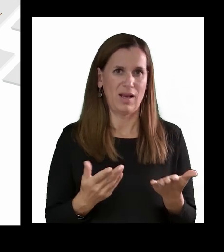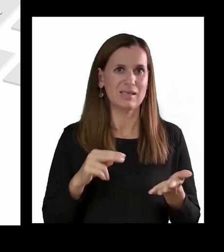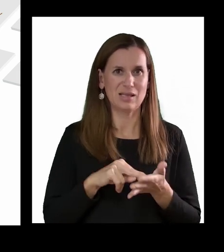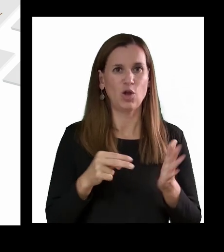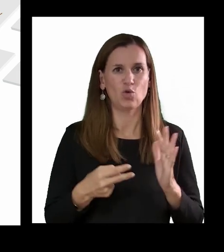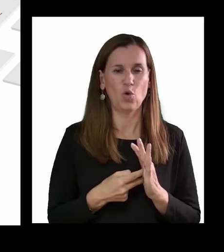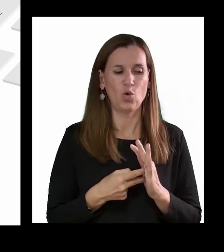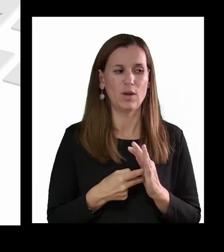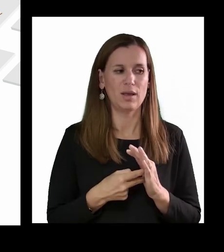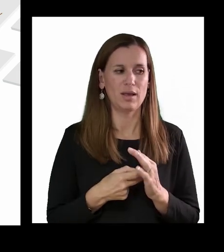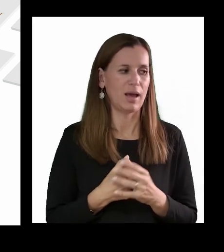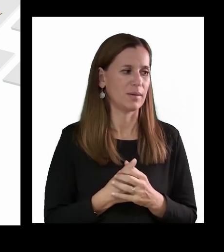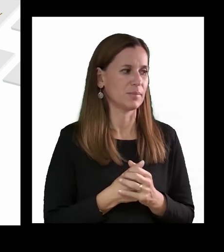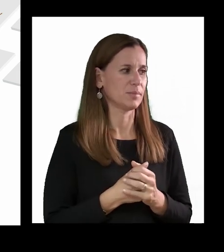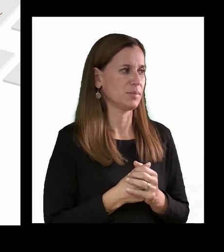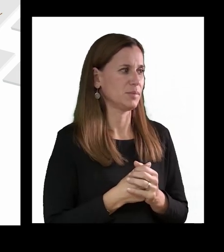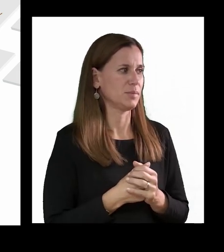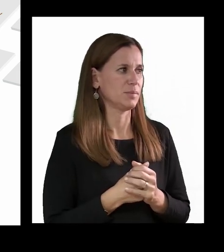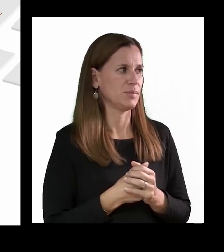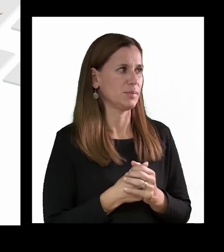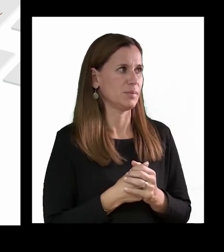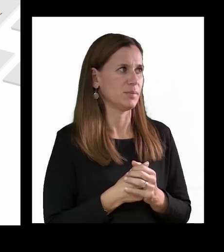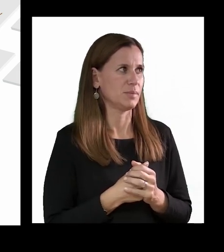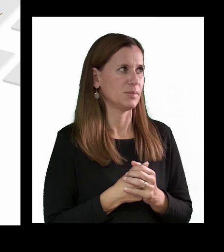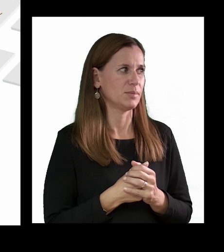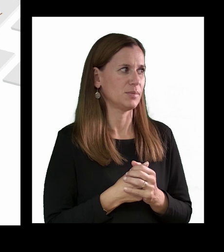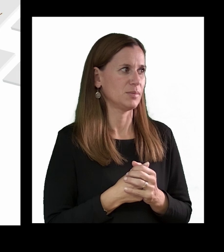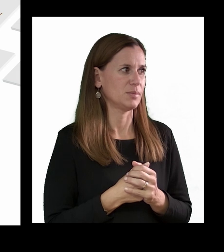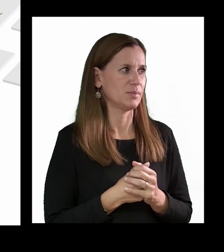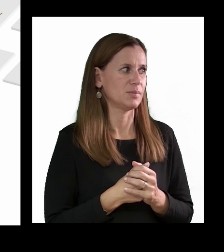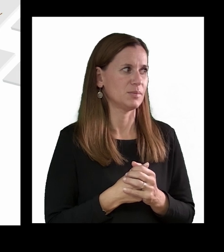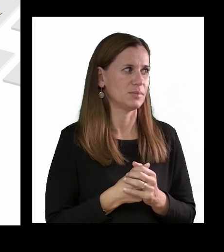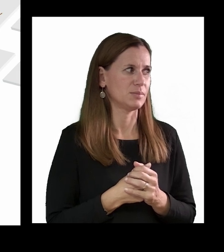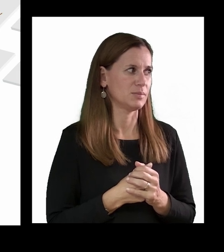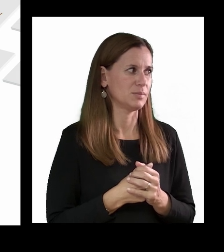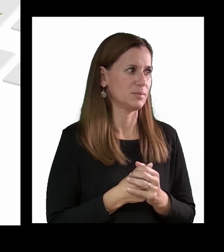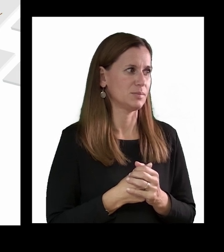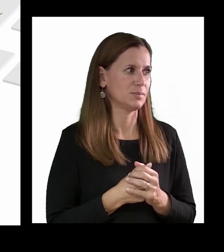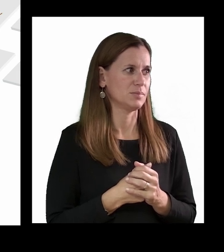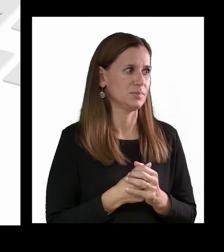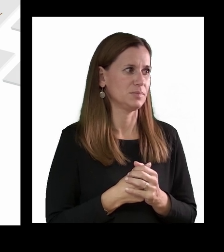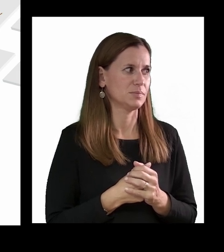the instructions that matter necessary online. So when you discard game as